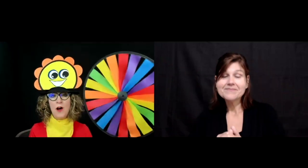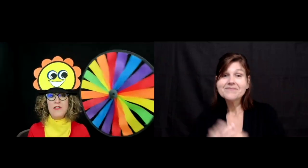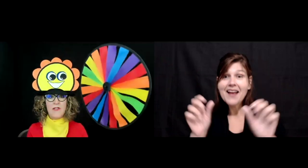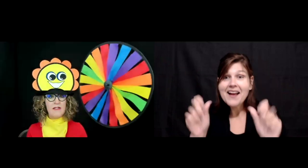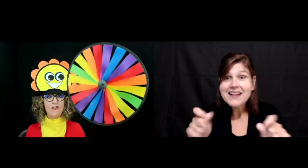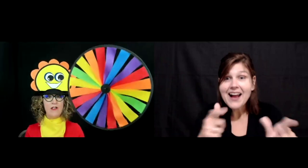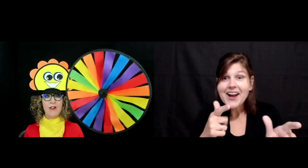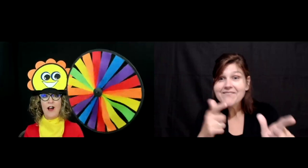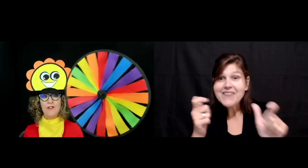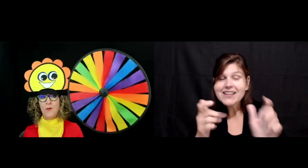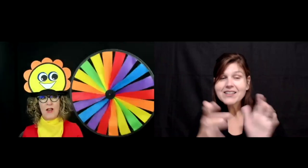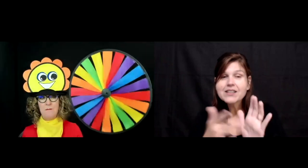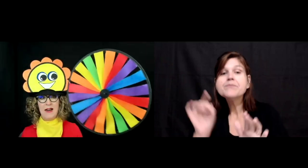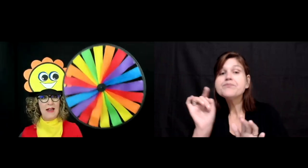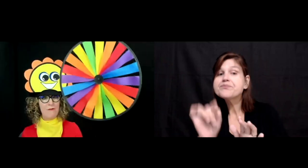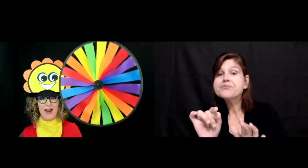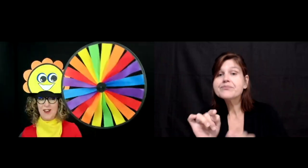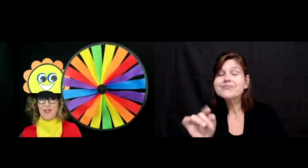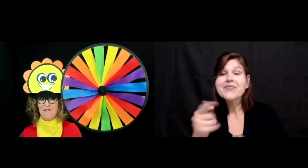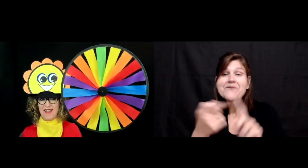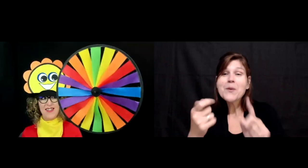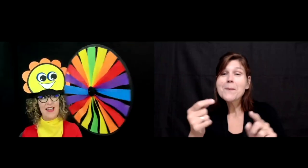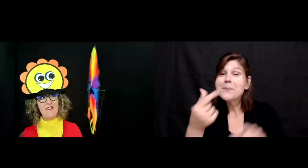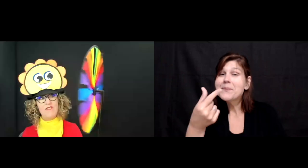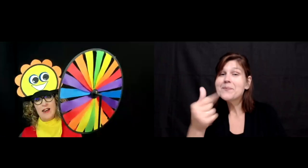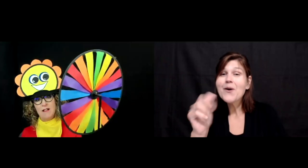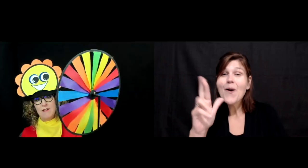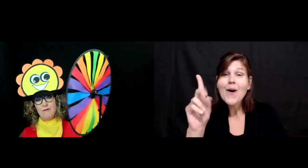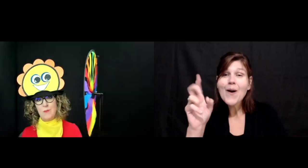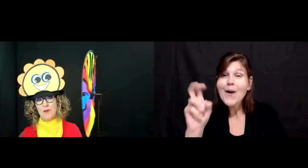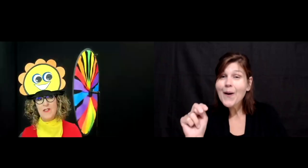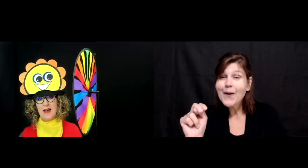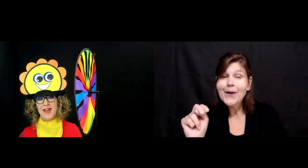But this is just a garden windmill. It's really nothing fancy. I've had a little screw put in the back of it